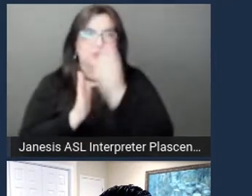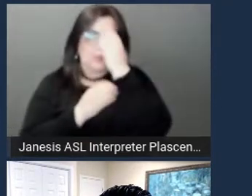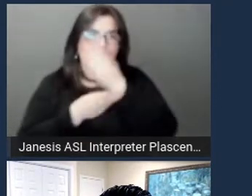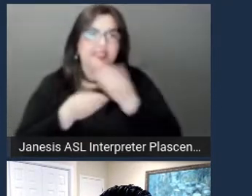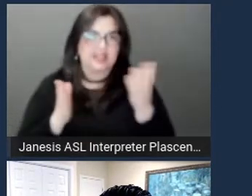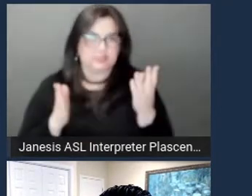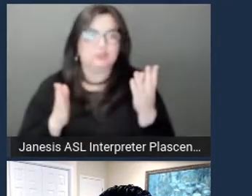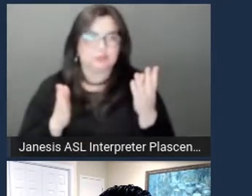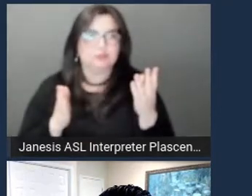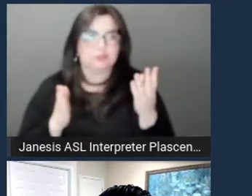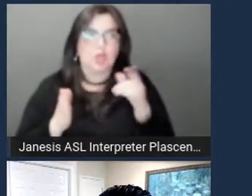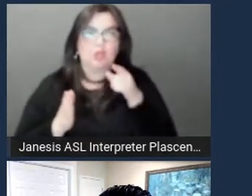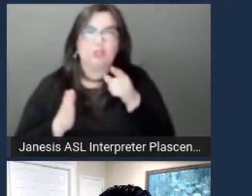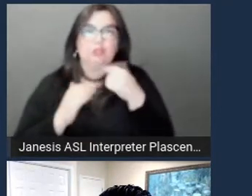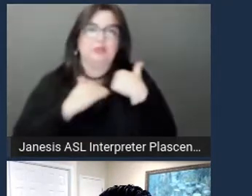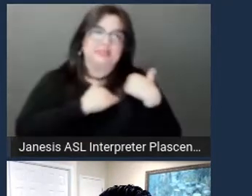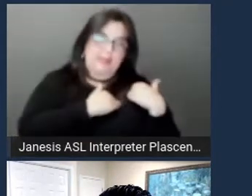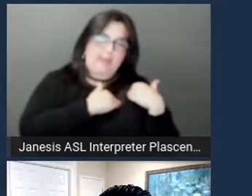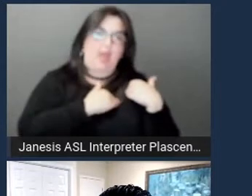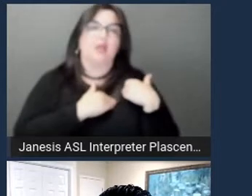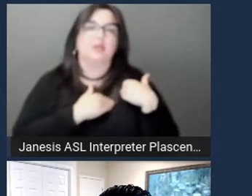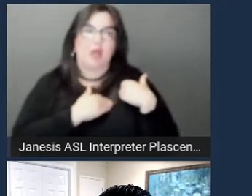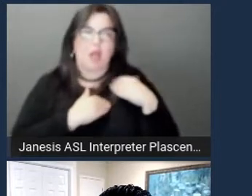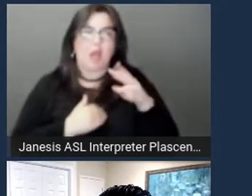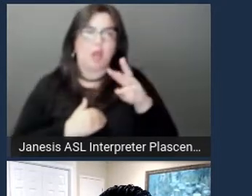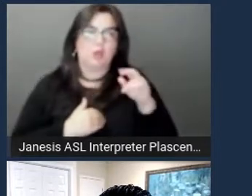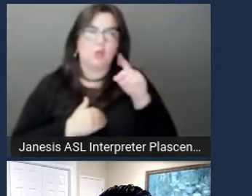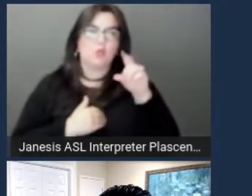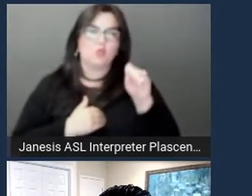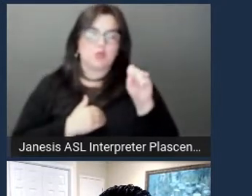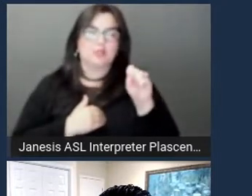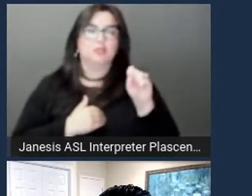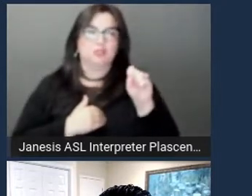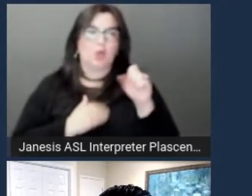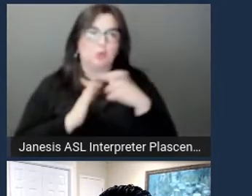you are relying on Windows registry, please note the advice here is that you should refactor